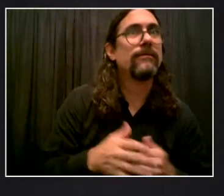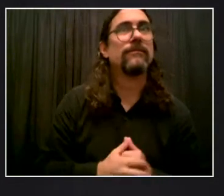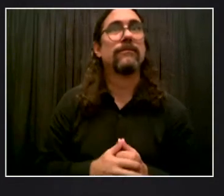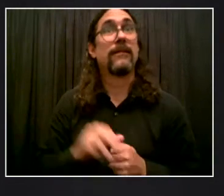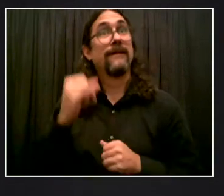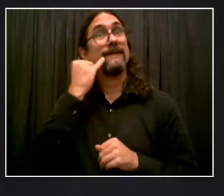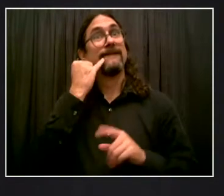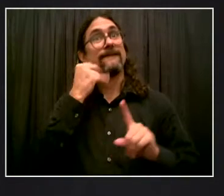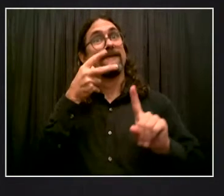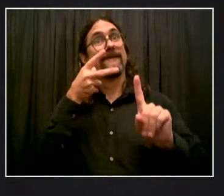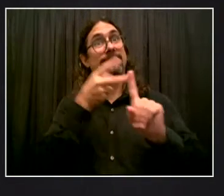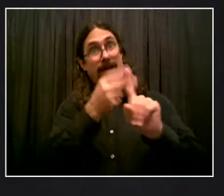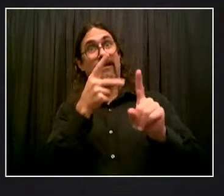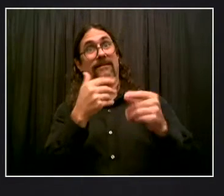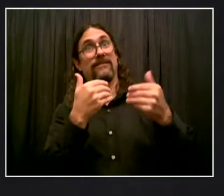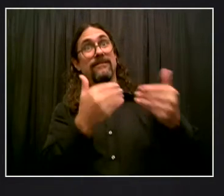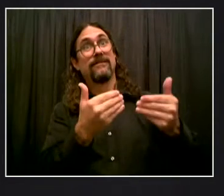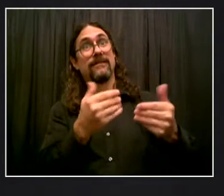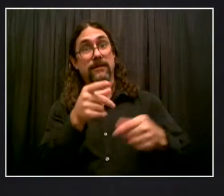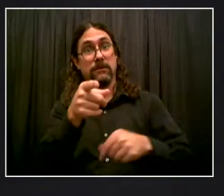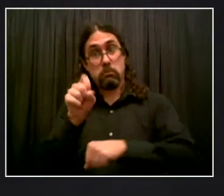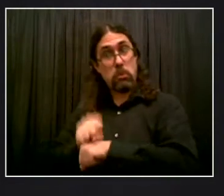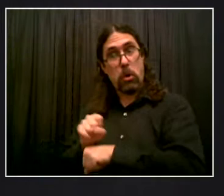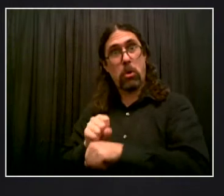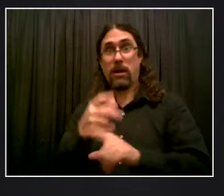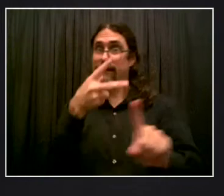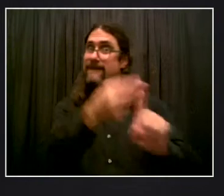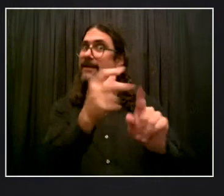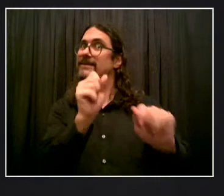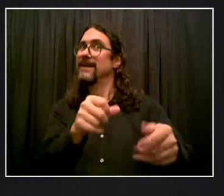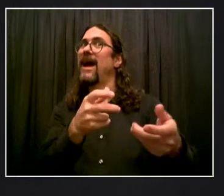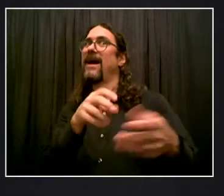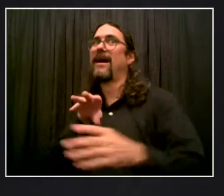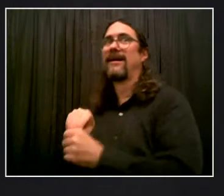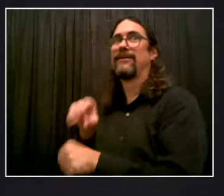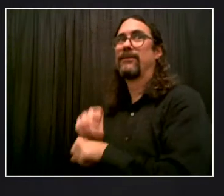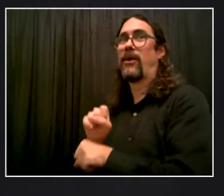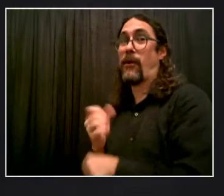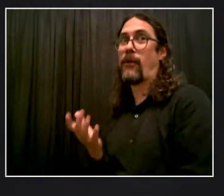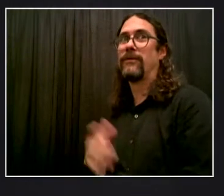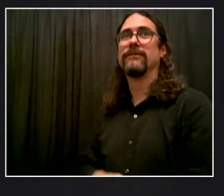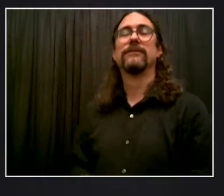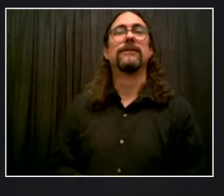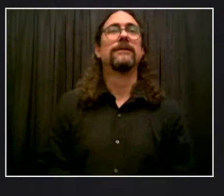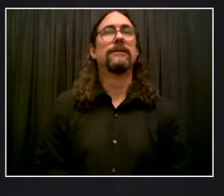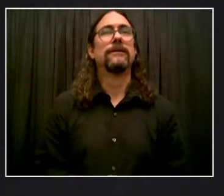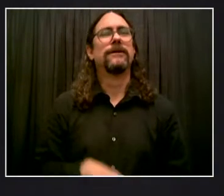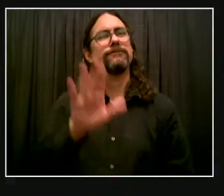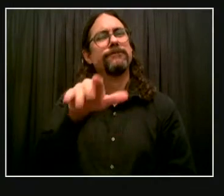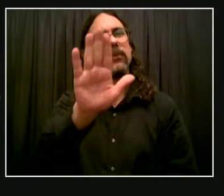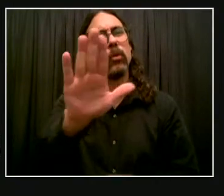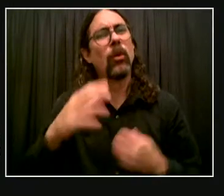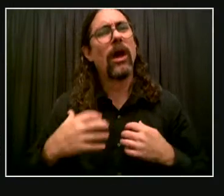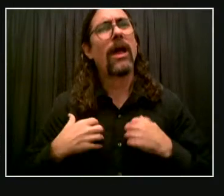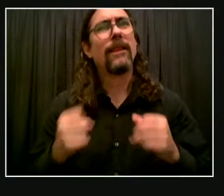FINDERS.NYC.GOV. THERE IS A CHANCE TO WIN $25,000 ONCE